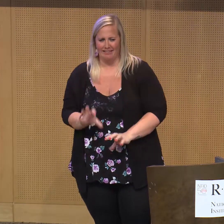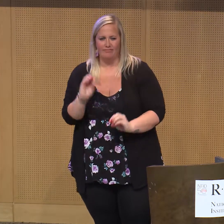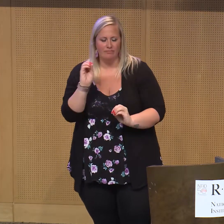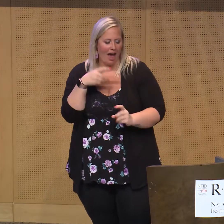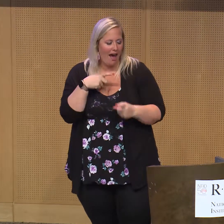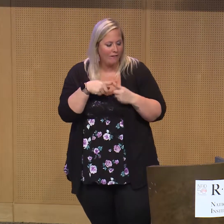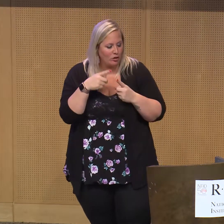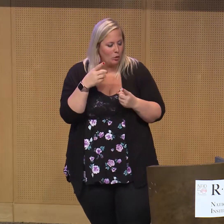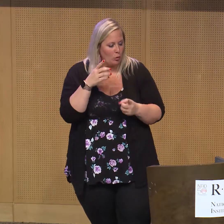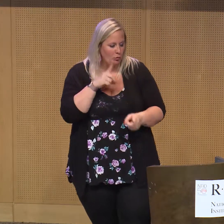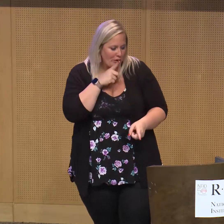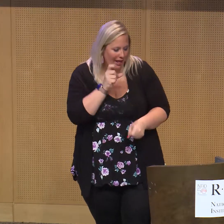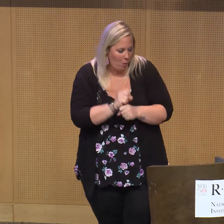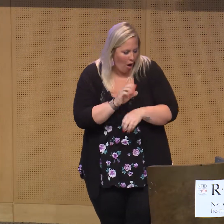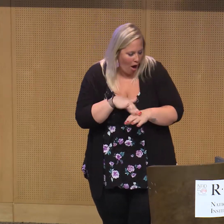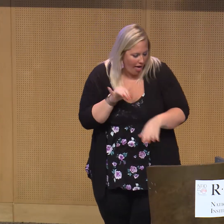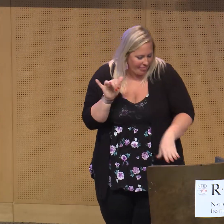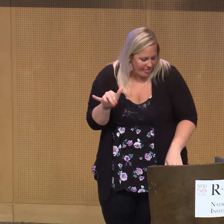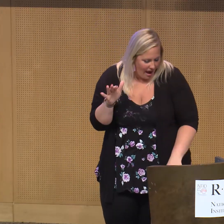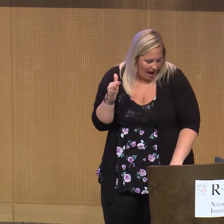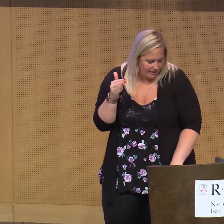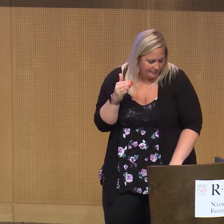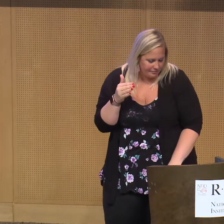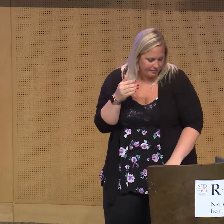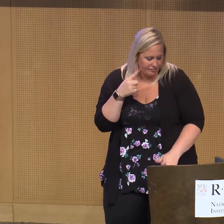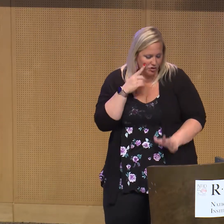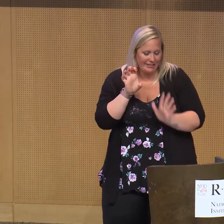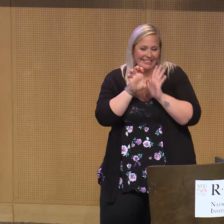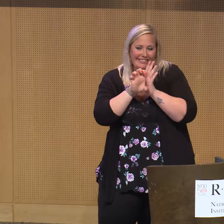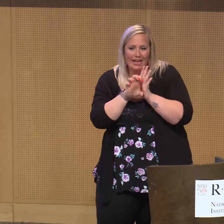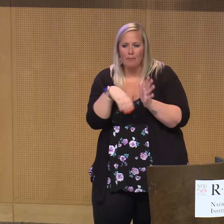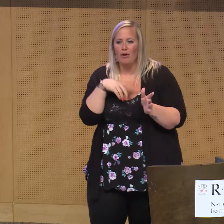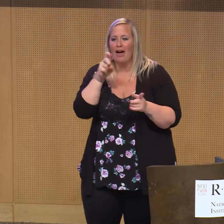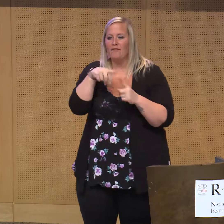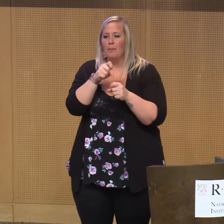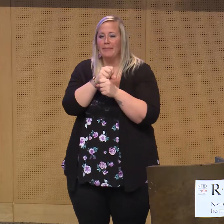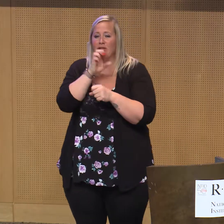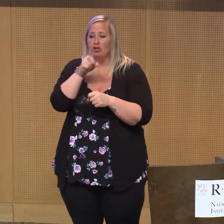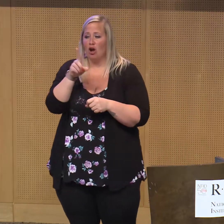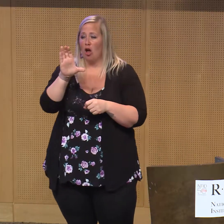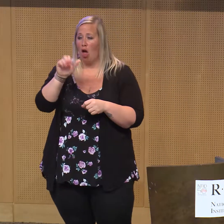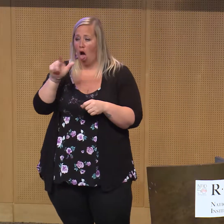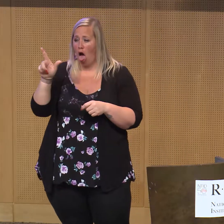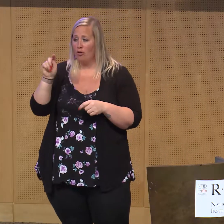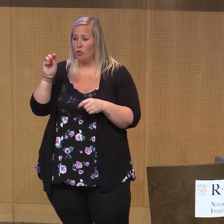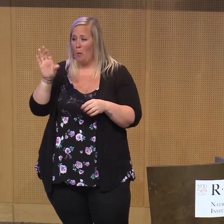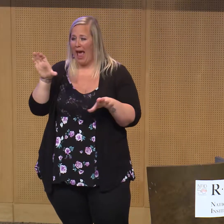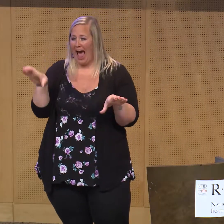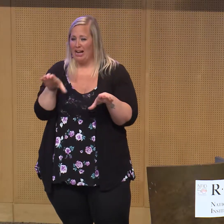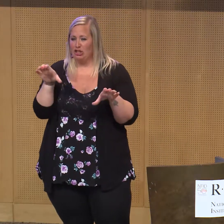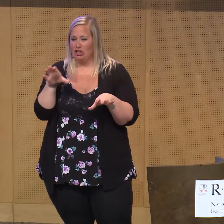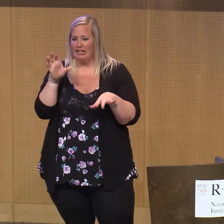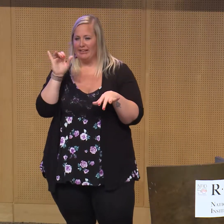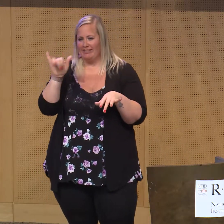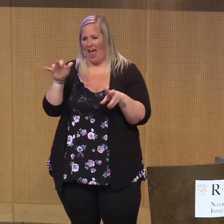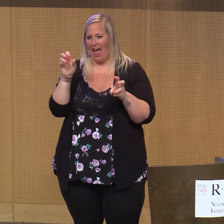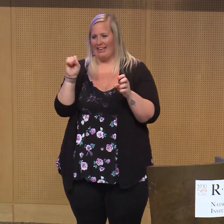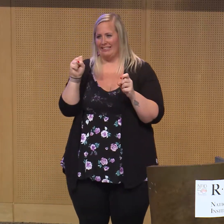and content-light at the bottom, so all of that is involved. So I need to make sure that a call to action,